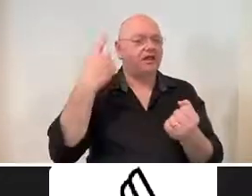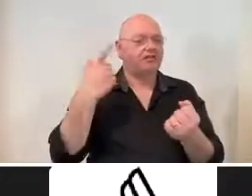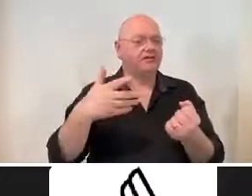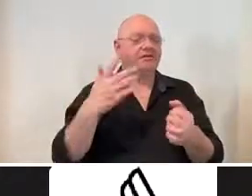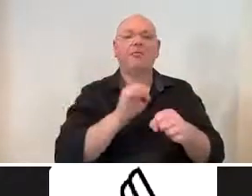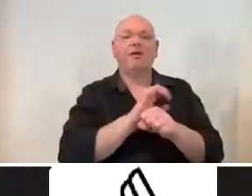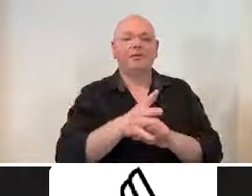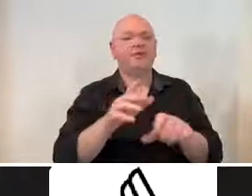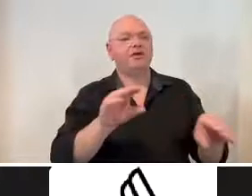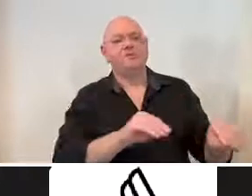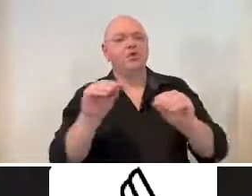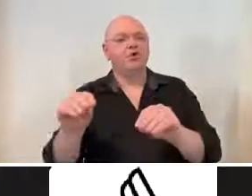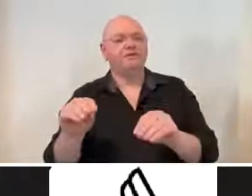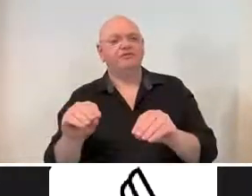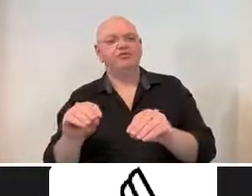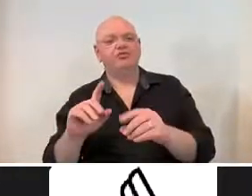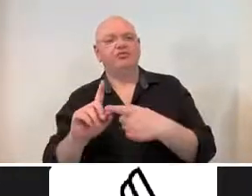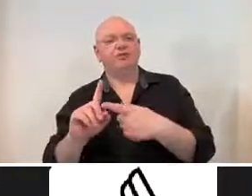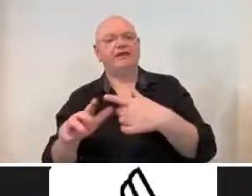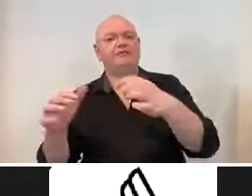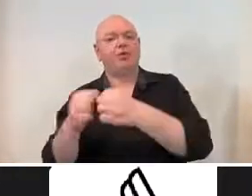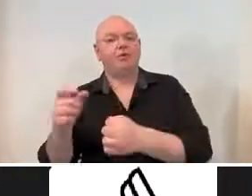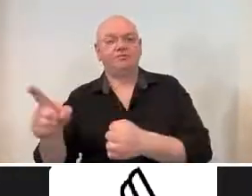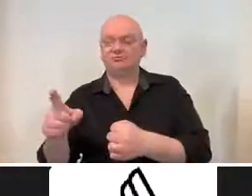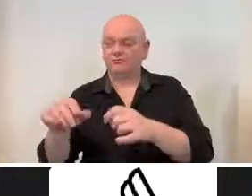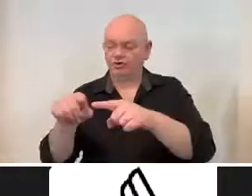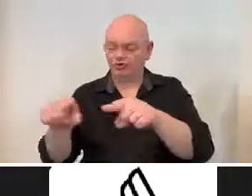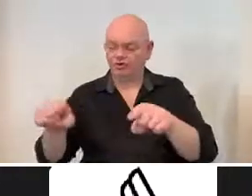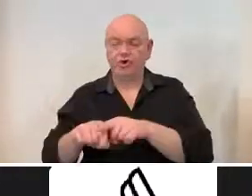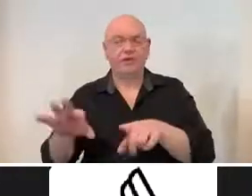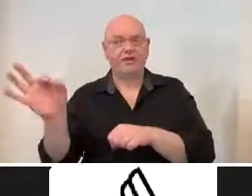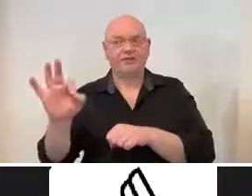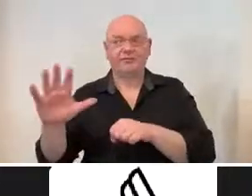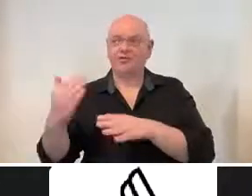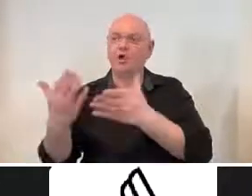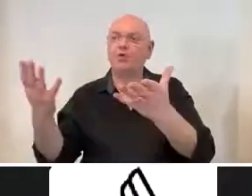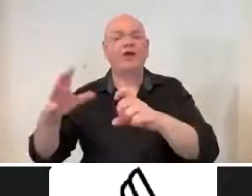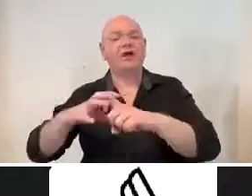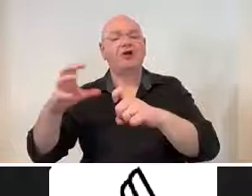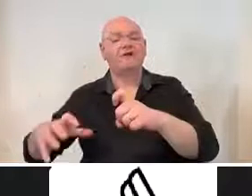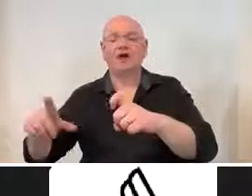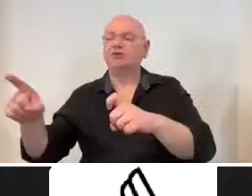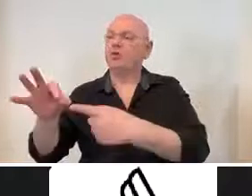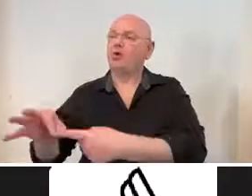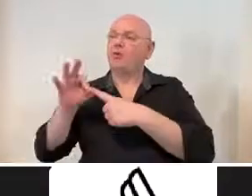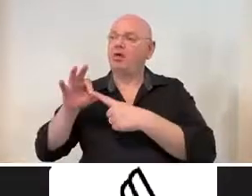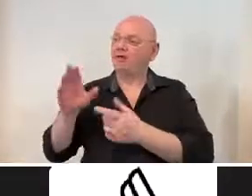often never had a studio, never had a gallery. We're giving them that platform with marketing and mentorship